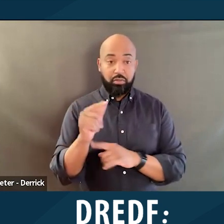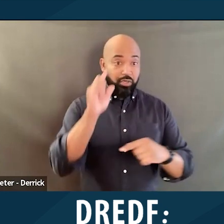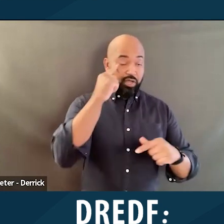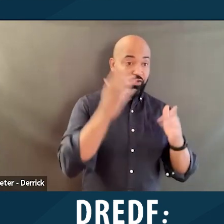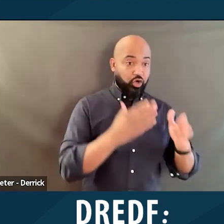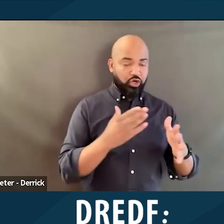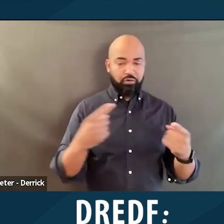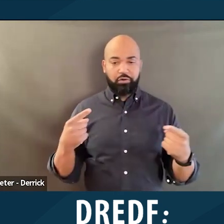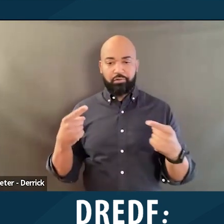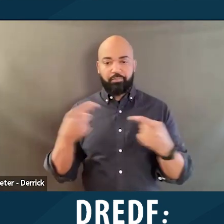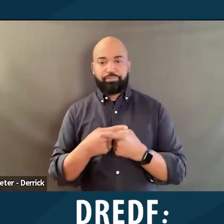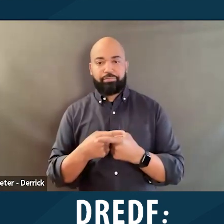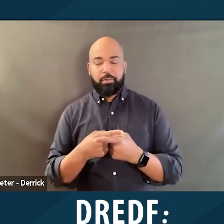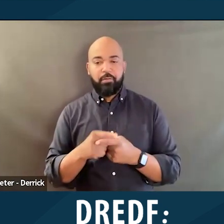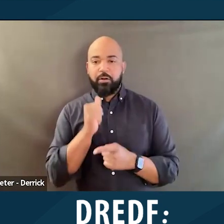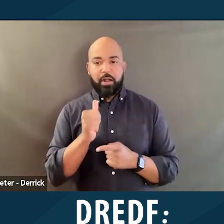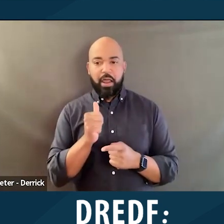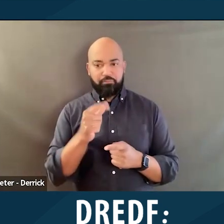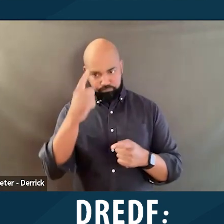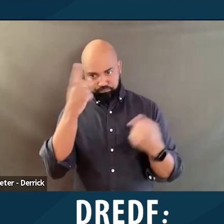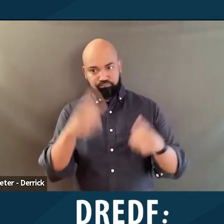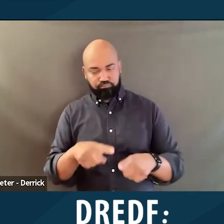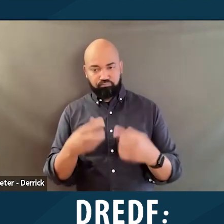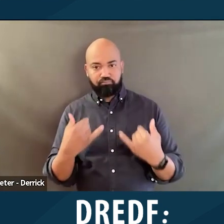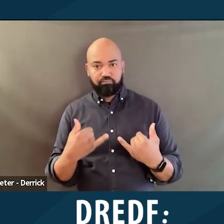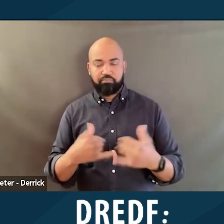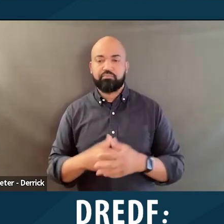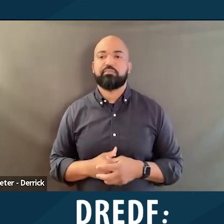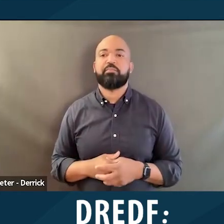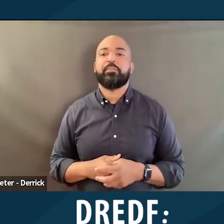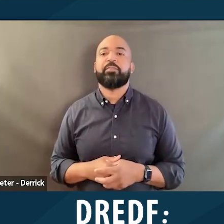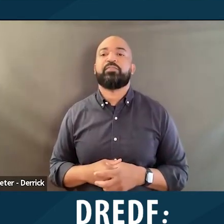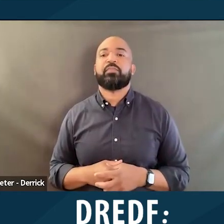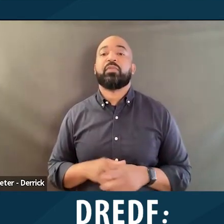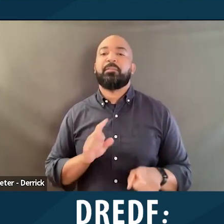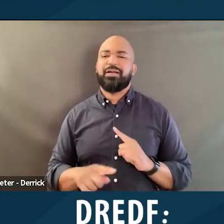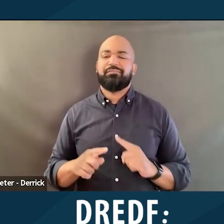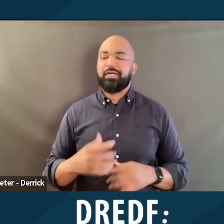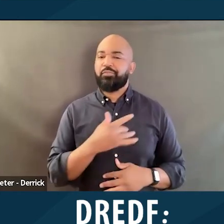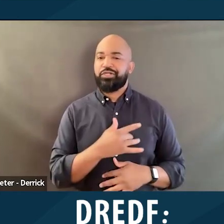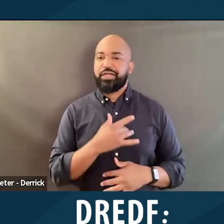So, I also have to say, as an aside, I appreciate that just by happenstance the nine states were all